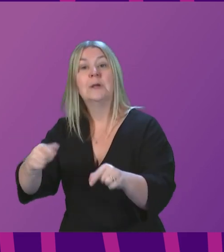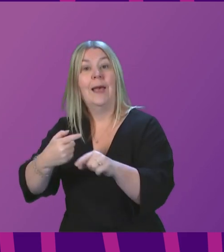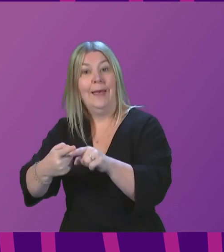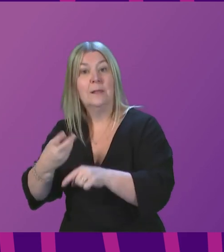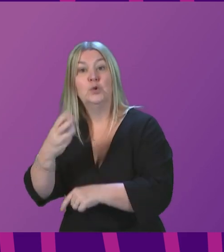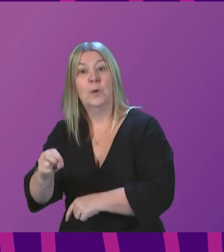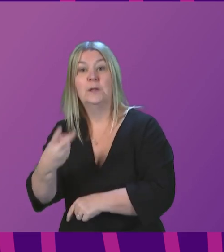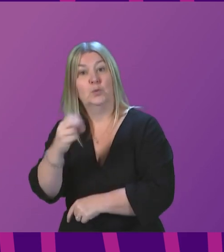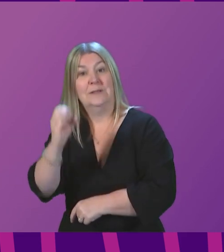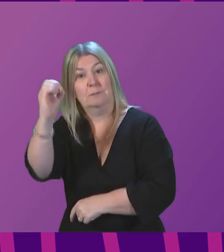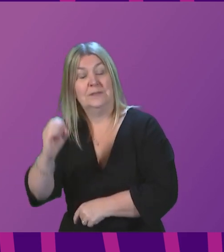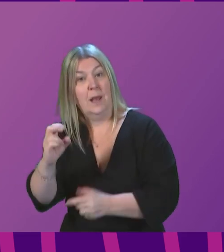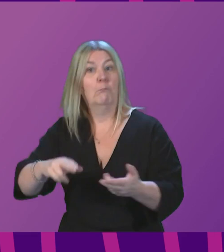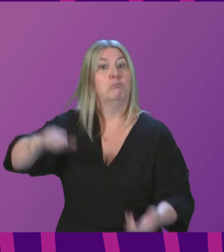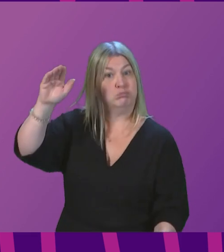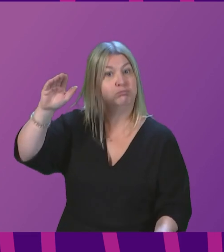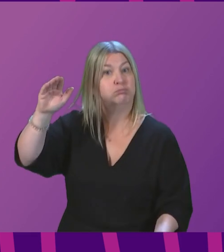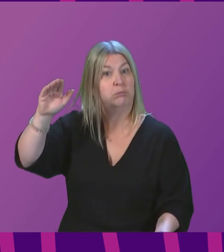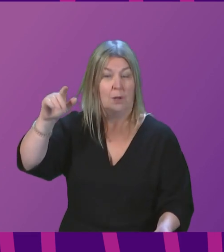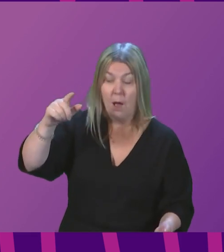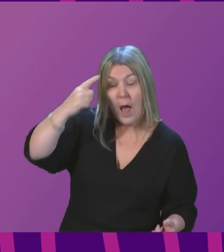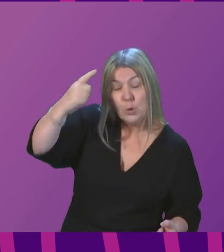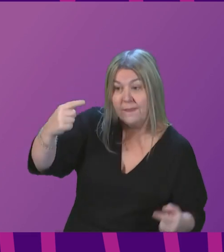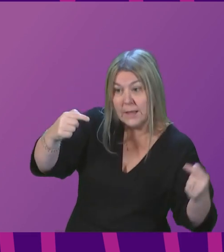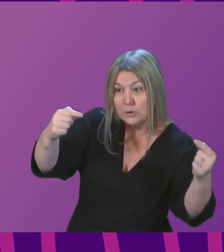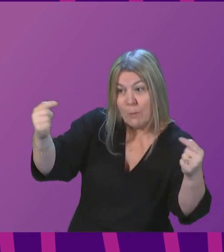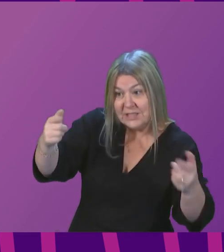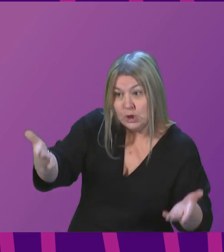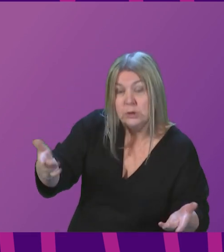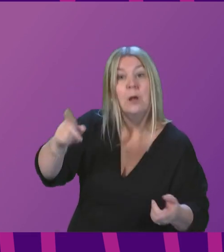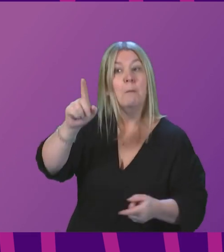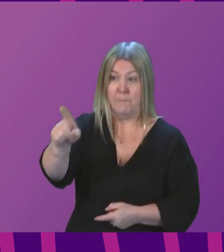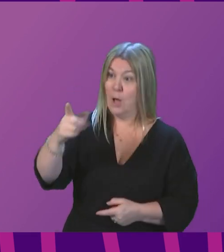I do not think that it is a competition, but if Douglas Ross wants to make these comparisons,